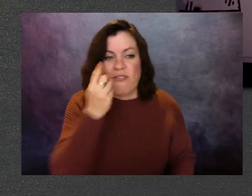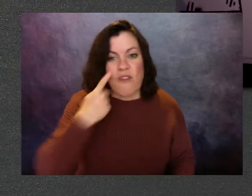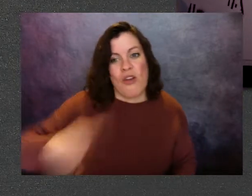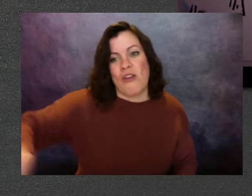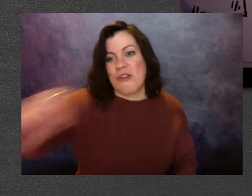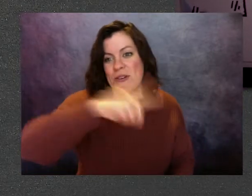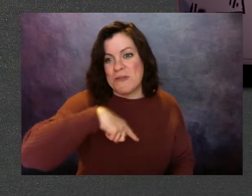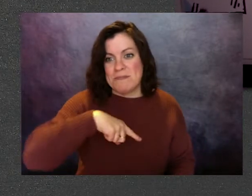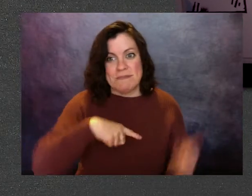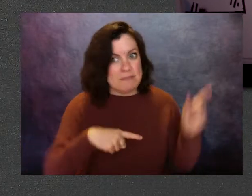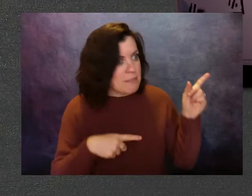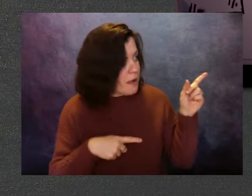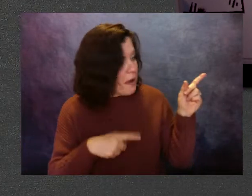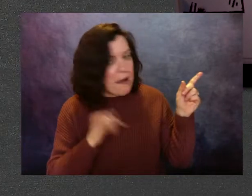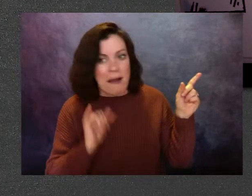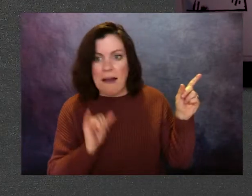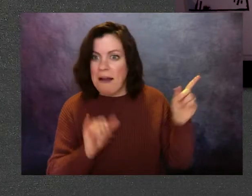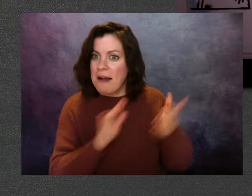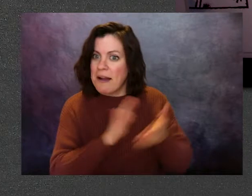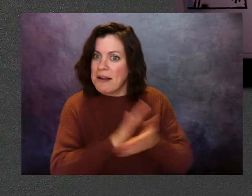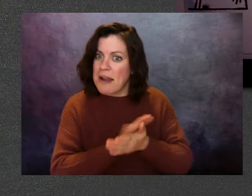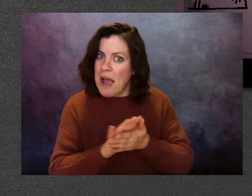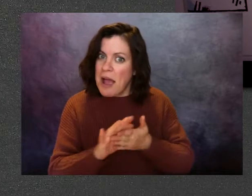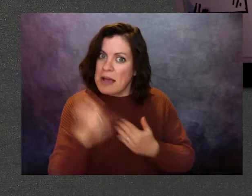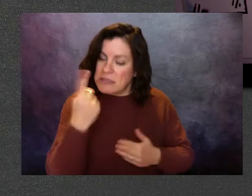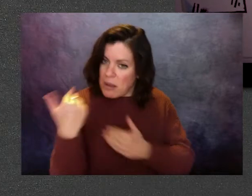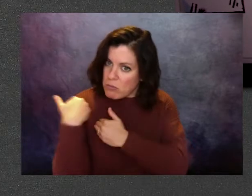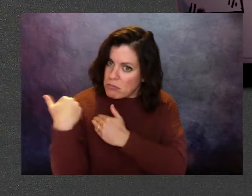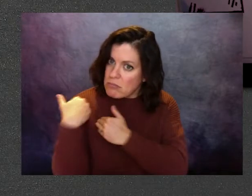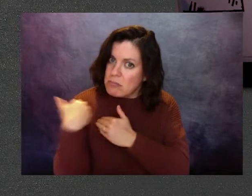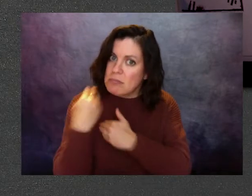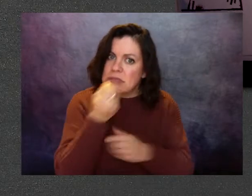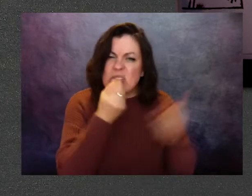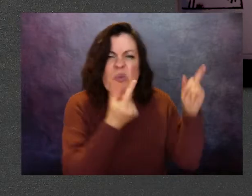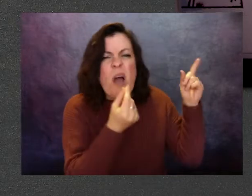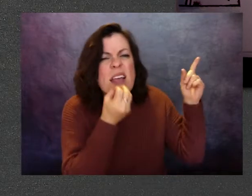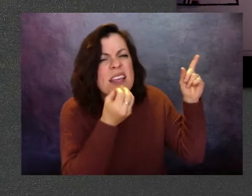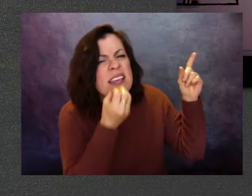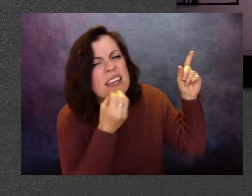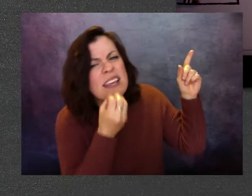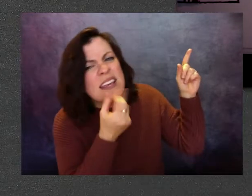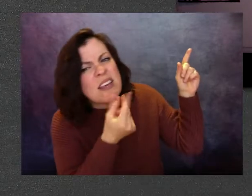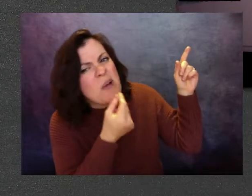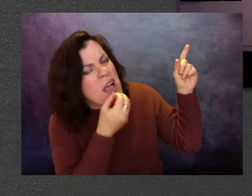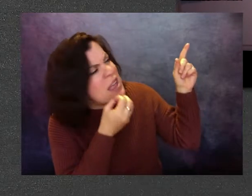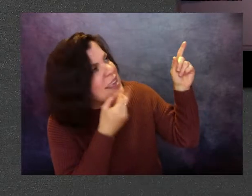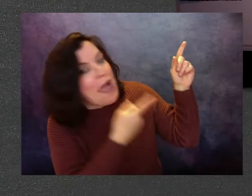Oh, that's somebody's job to, they get to make dinner. What kind of dinner did they make? Oh, I see some spaghetti.